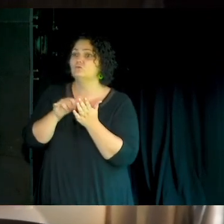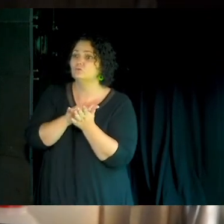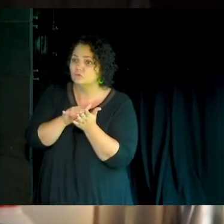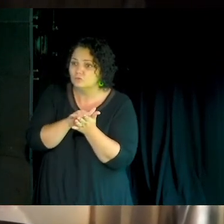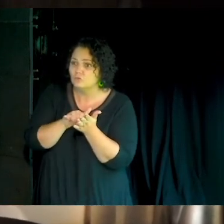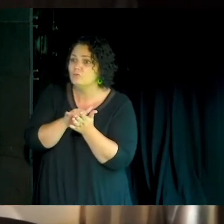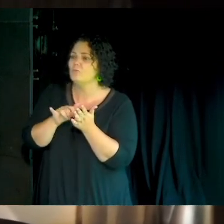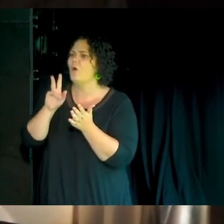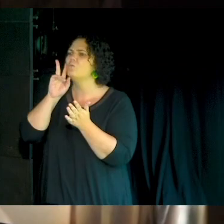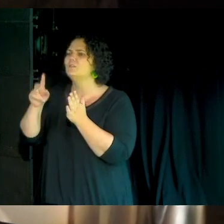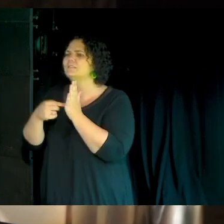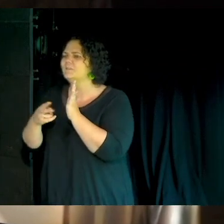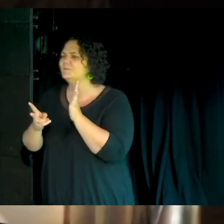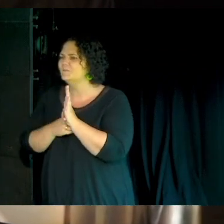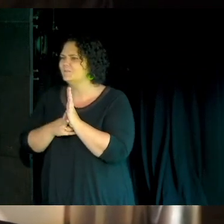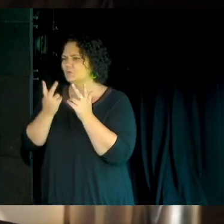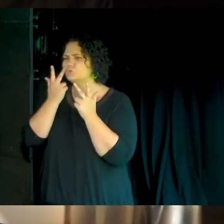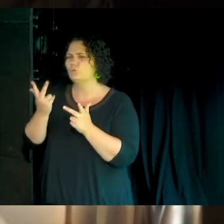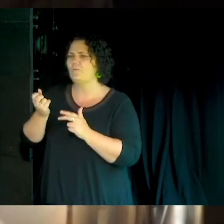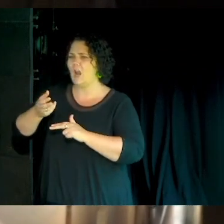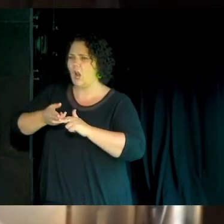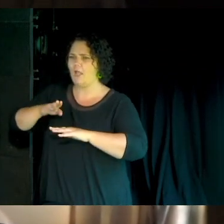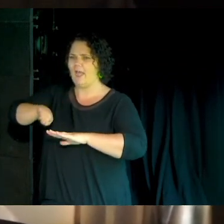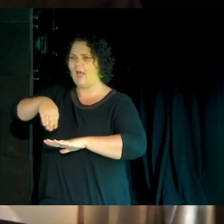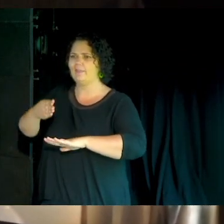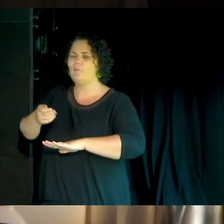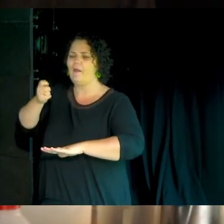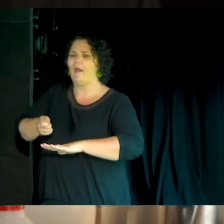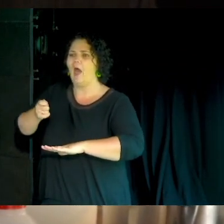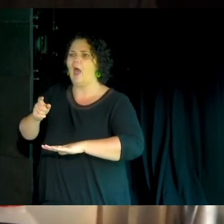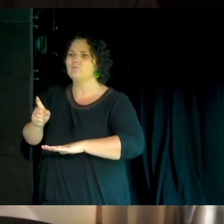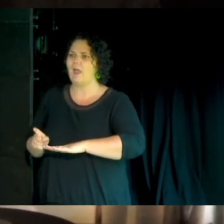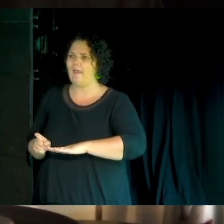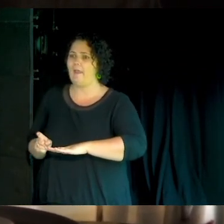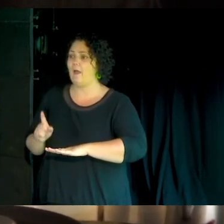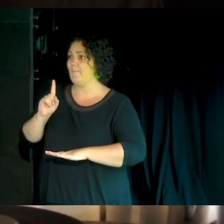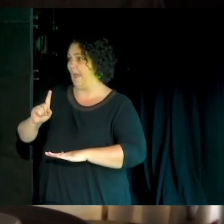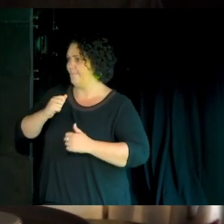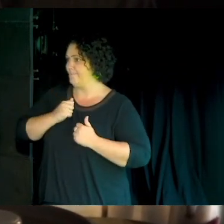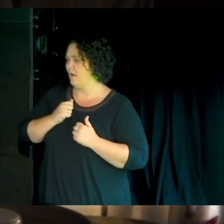to use the back of the knife to crack it but my trick is to get get it done nice and clean and